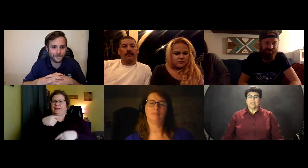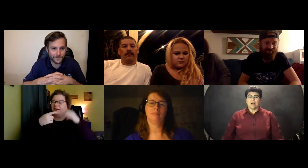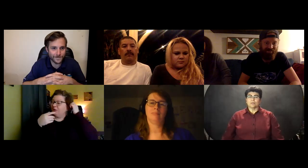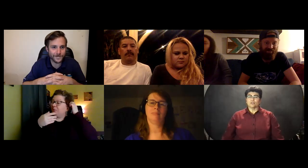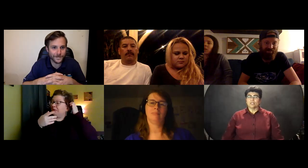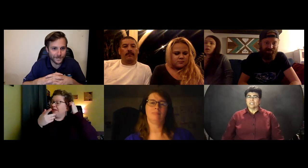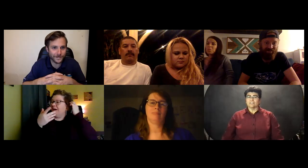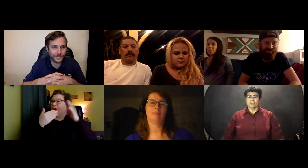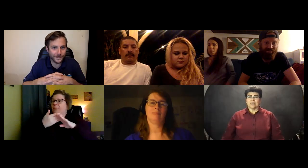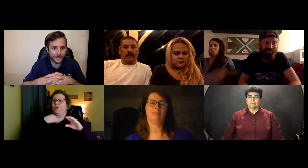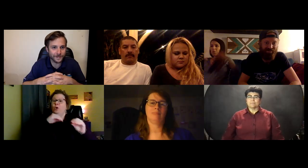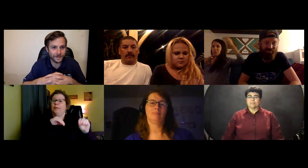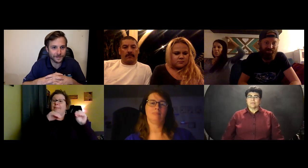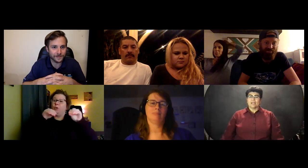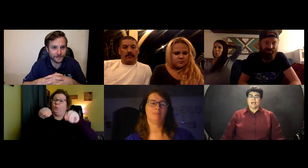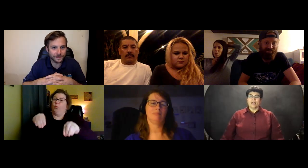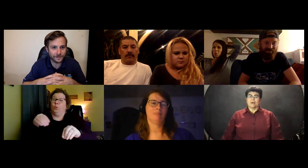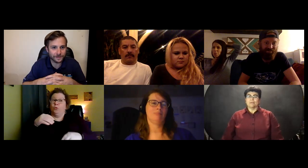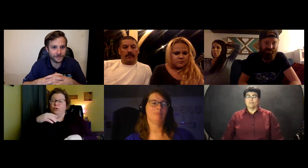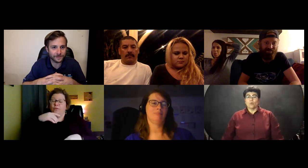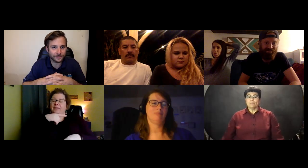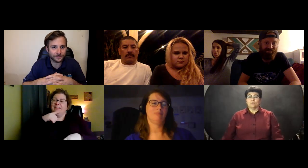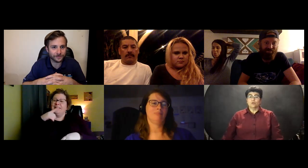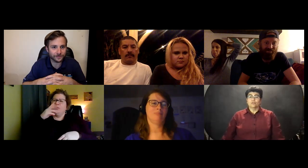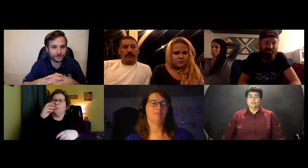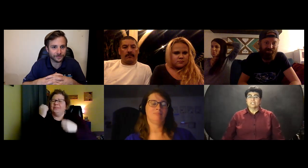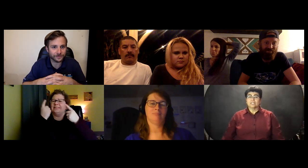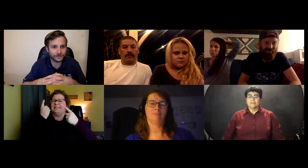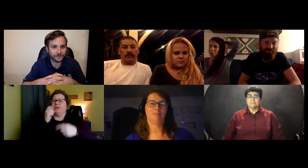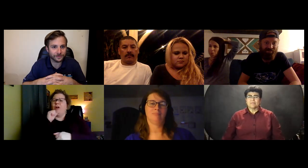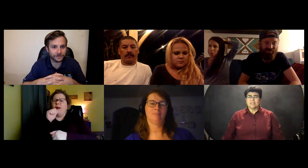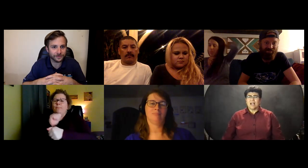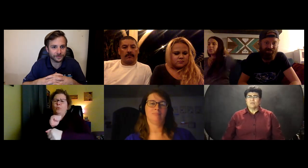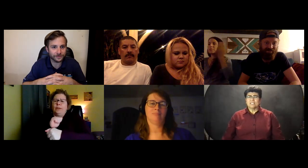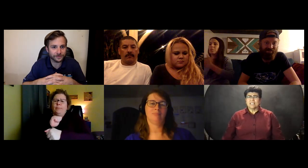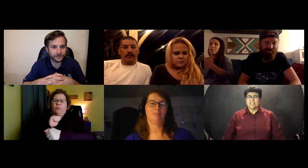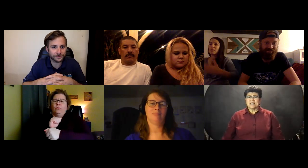opportunities for him